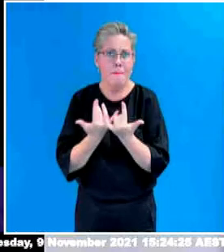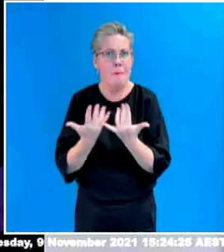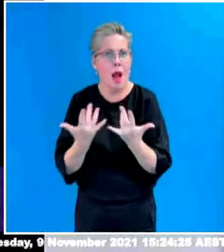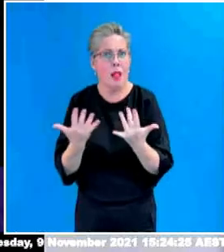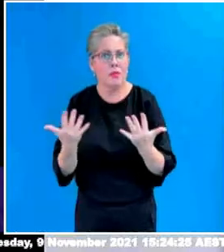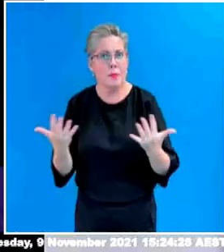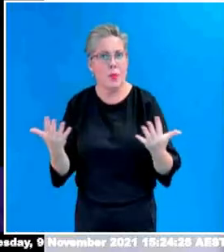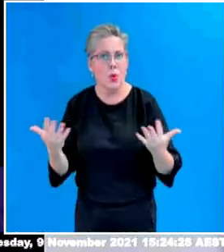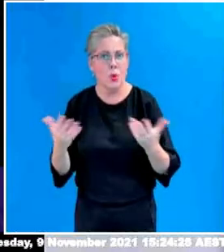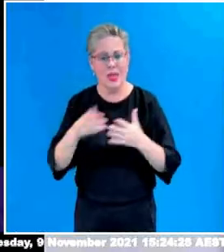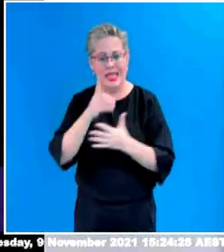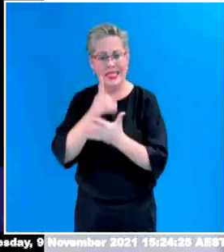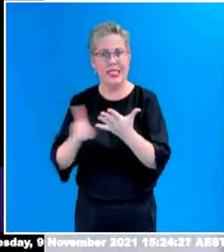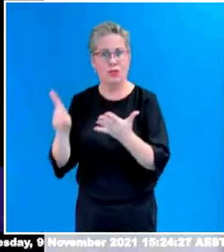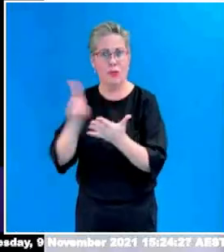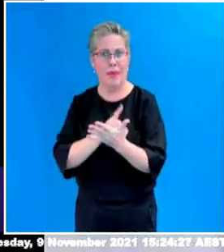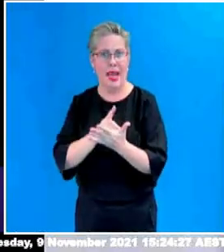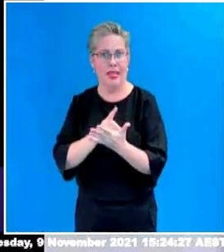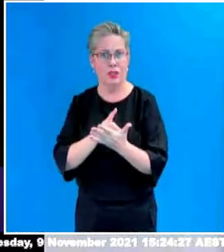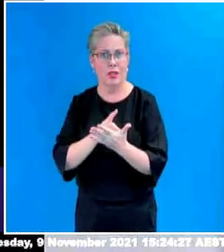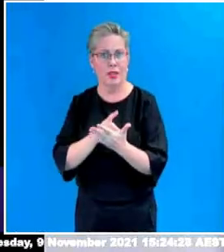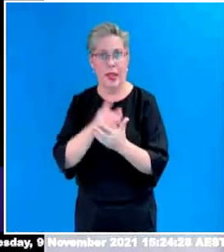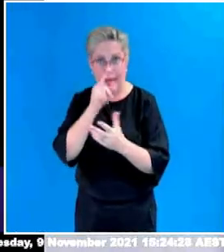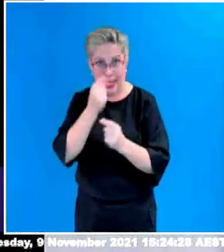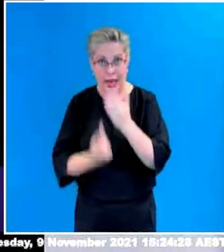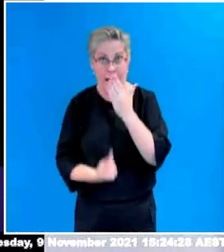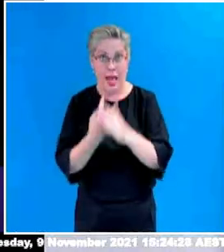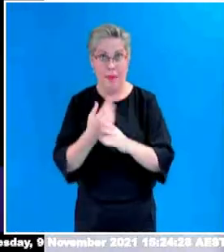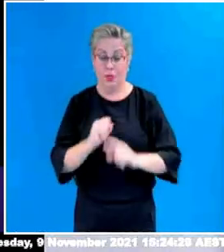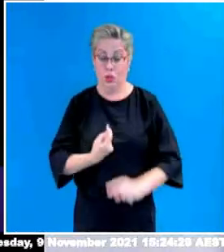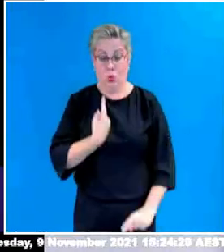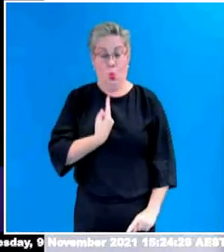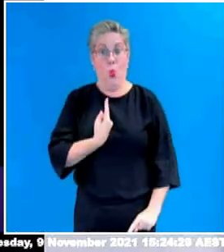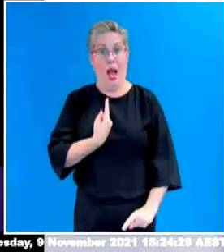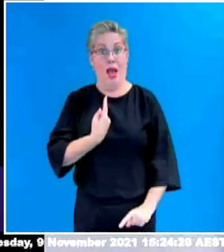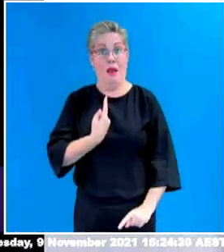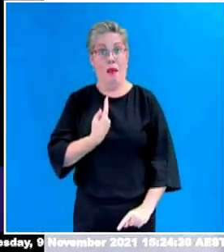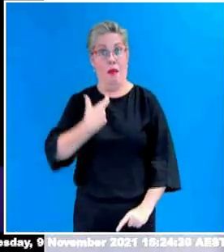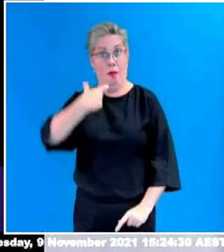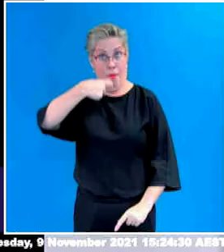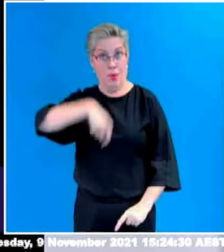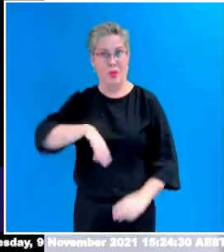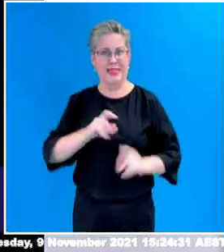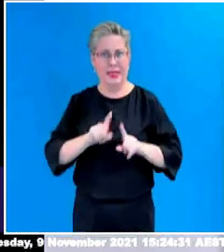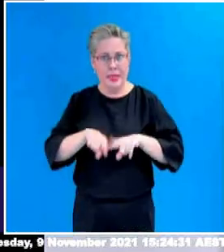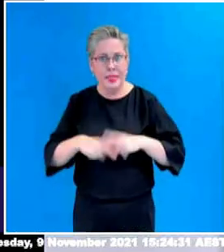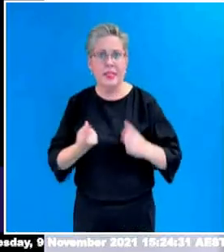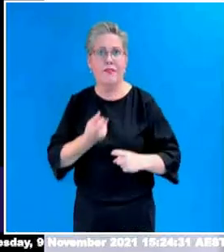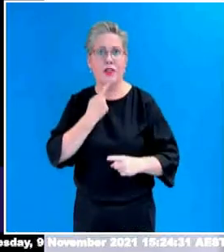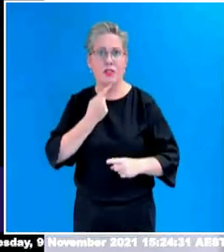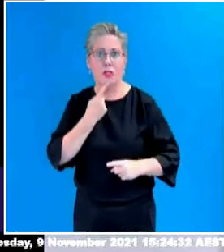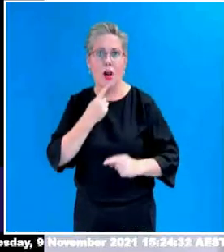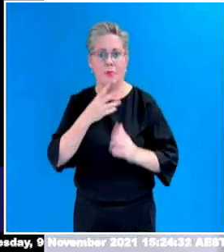Are we right in understanding that the Australian Government accepts that proposition?